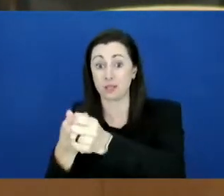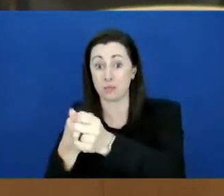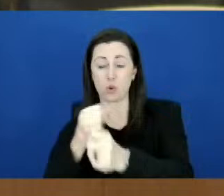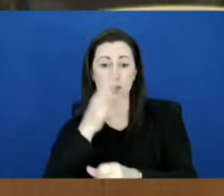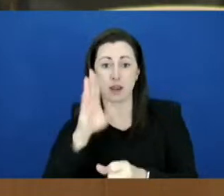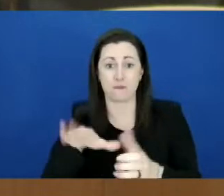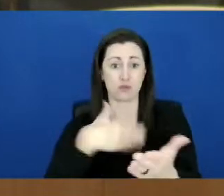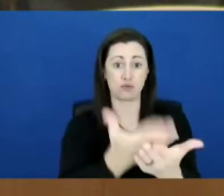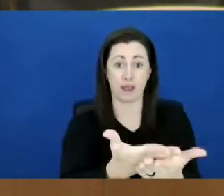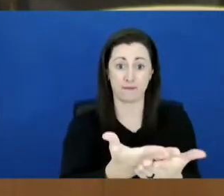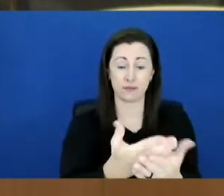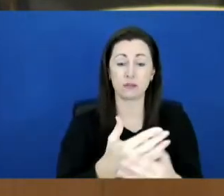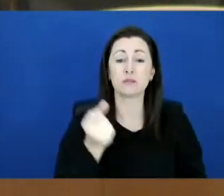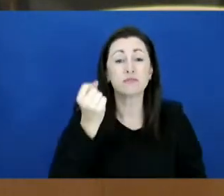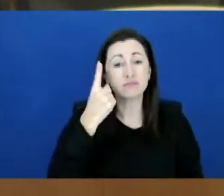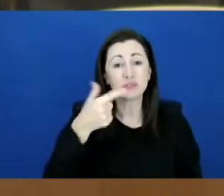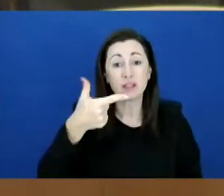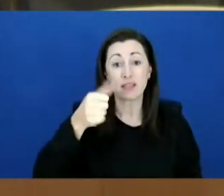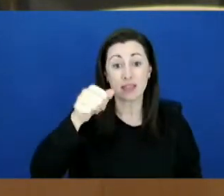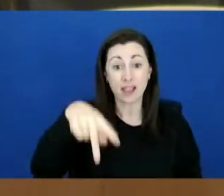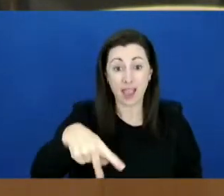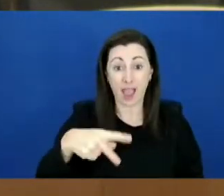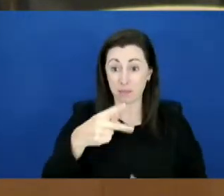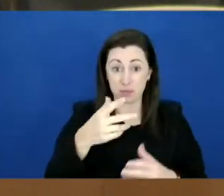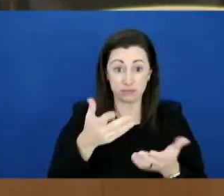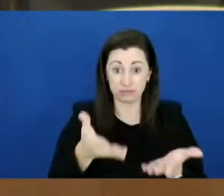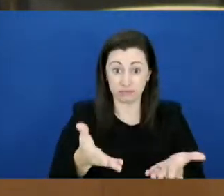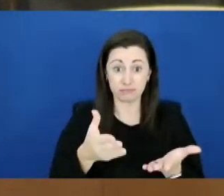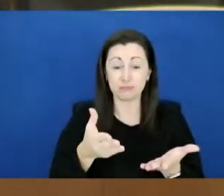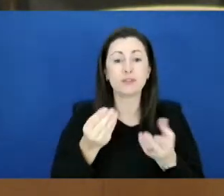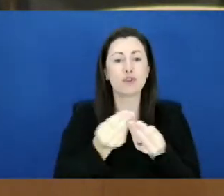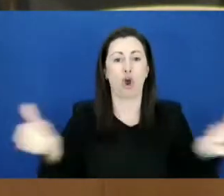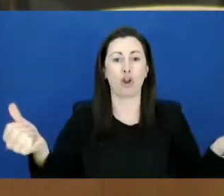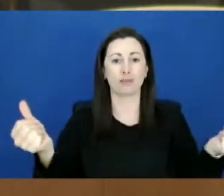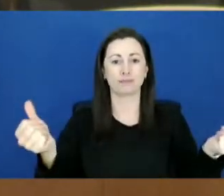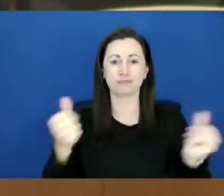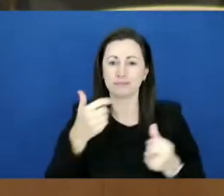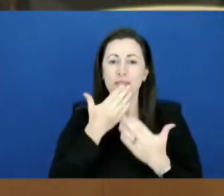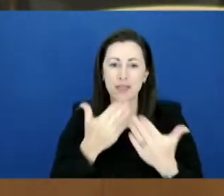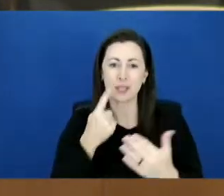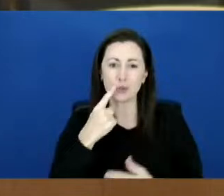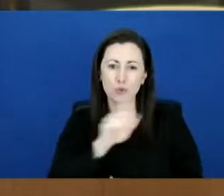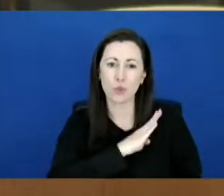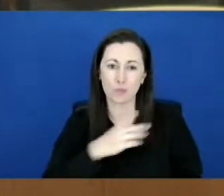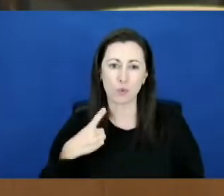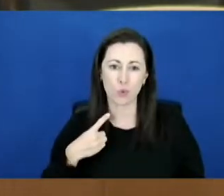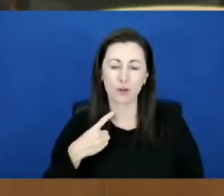SUPPORT THAT MAY HAVE NEVER COME.